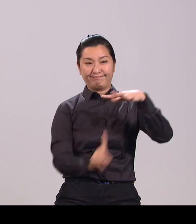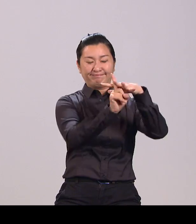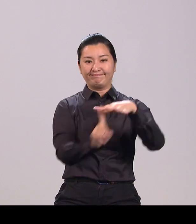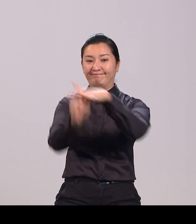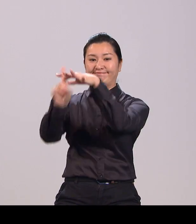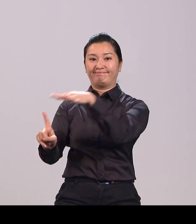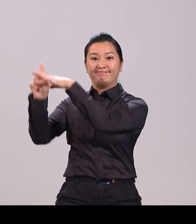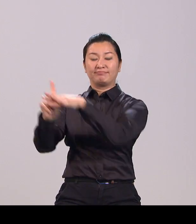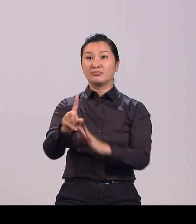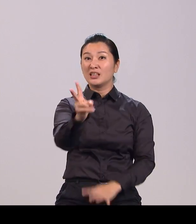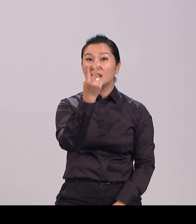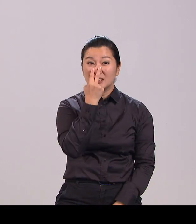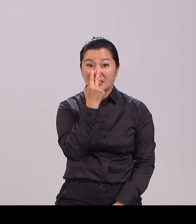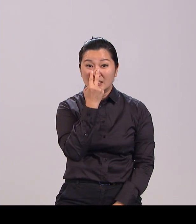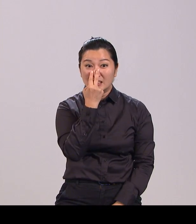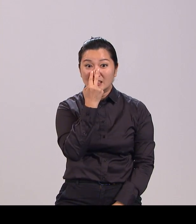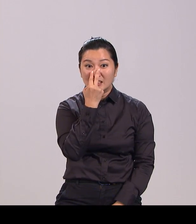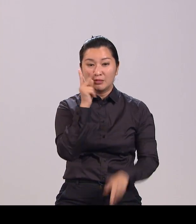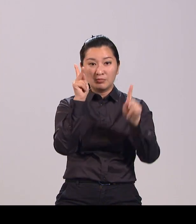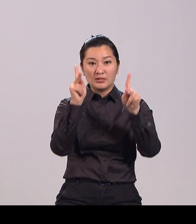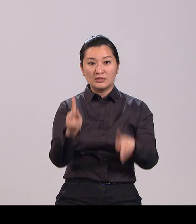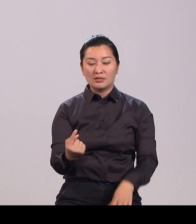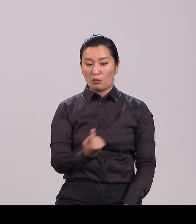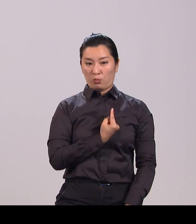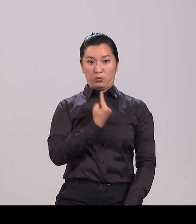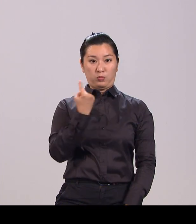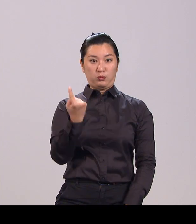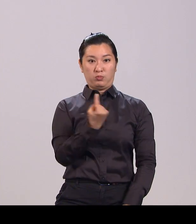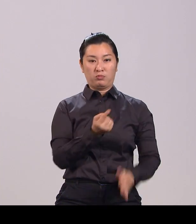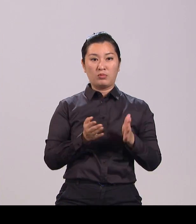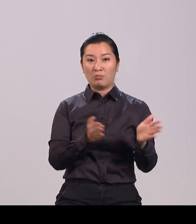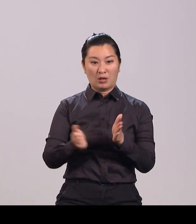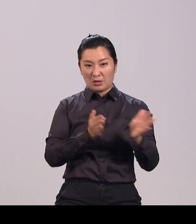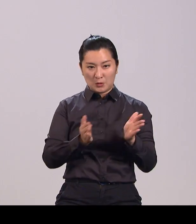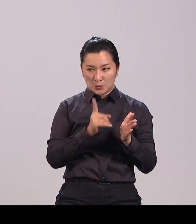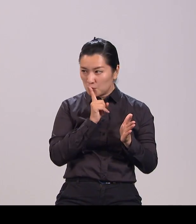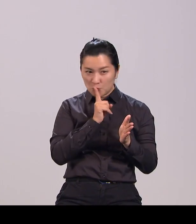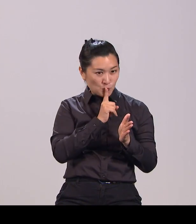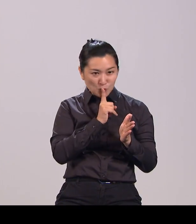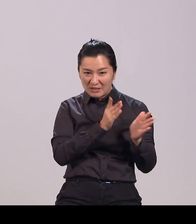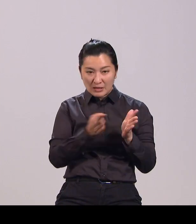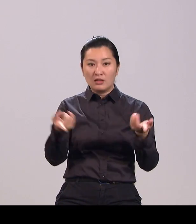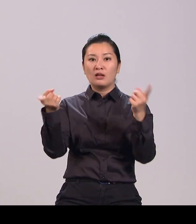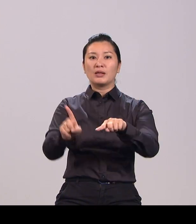They go online, they get led astray, they plan something by themselves then they mount an attack, and murder innocent people.